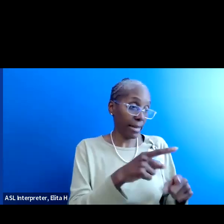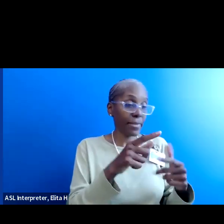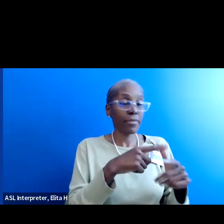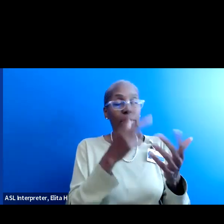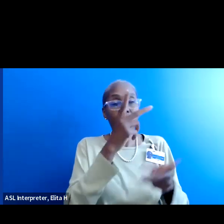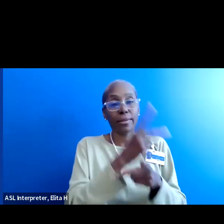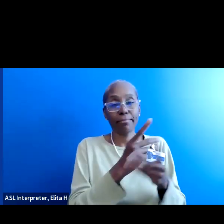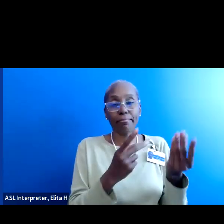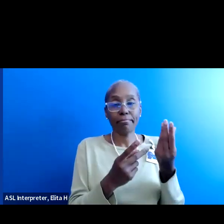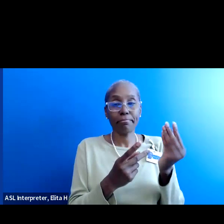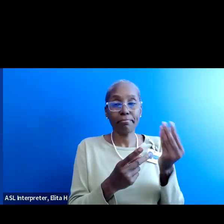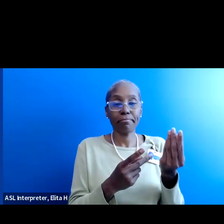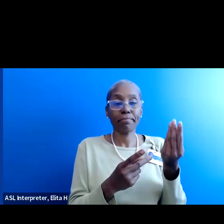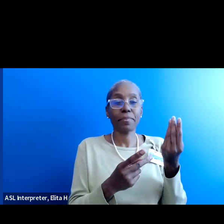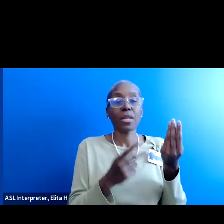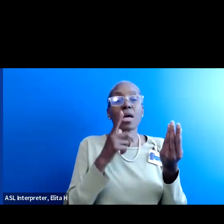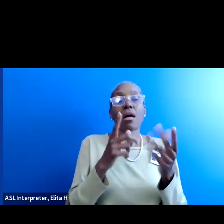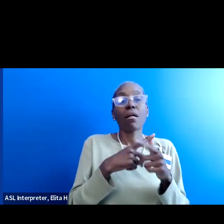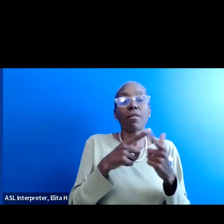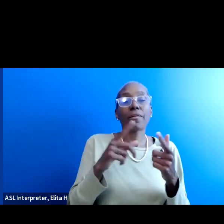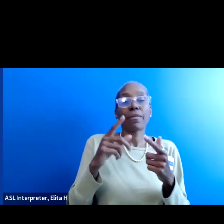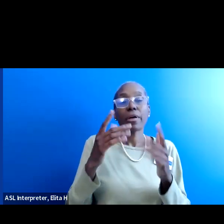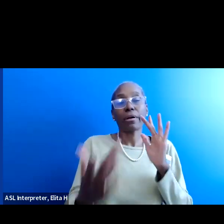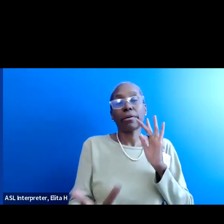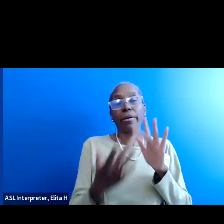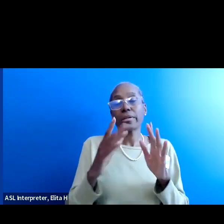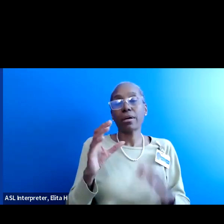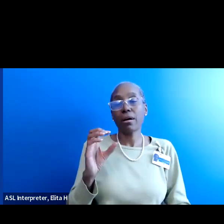Contact the Ombudsman Program for assistance and visit frequently.